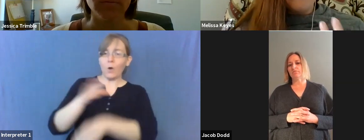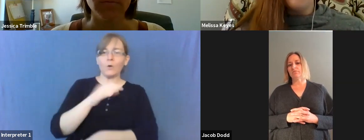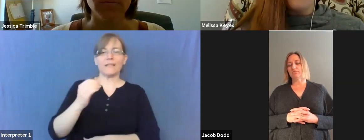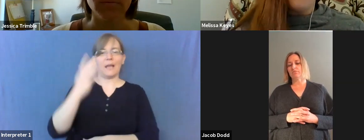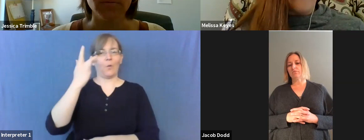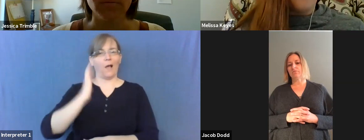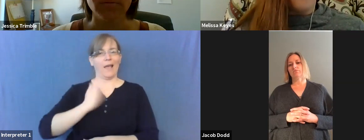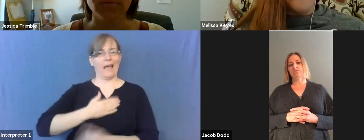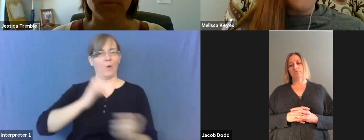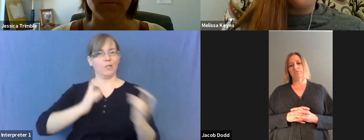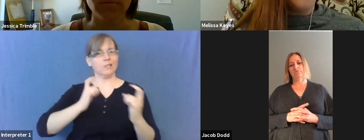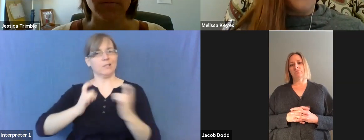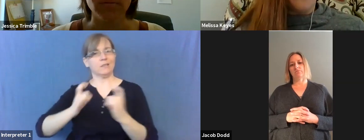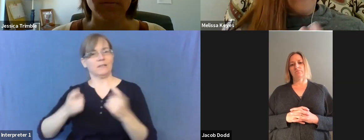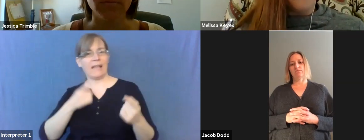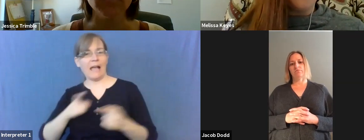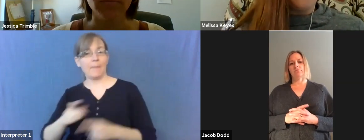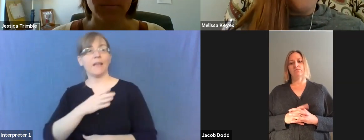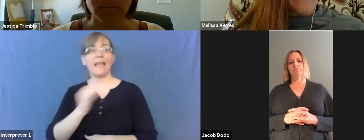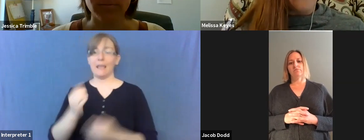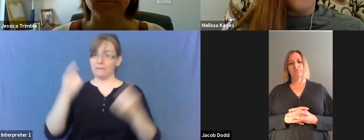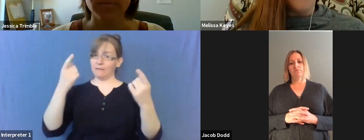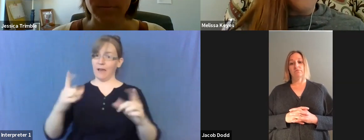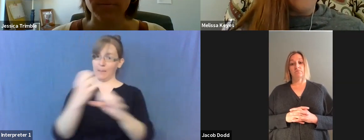and know that when it's safe to do so, we will absolutely be back in those facilities.